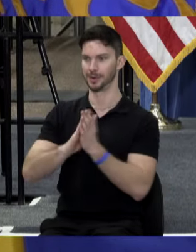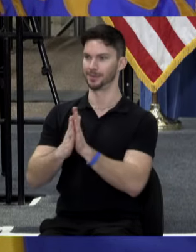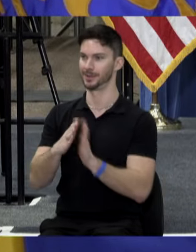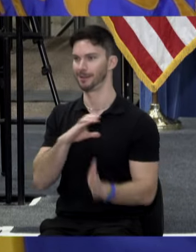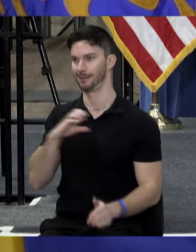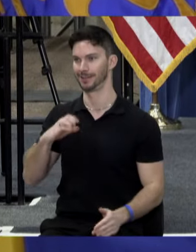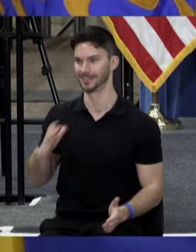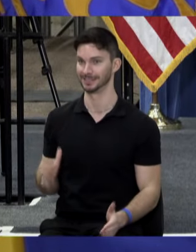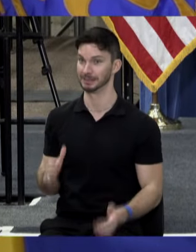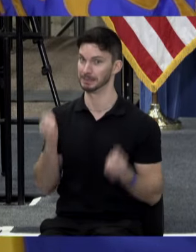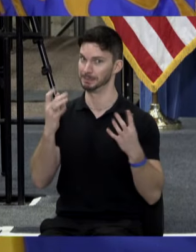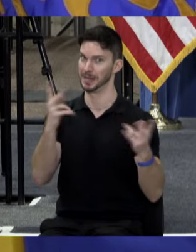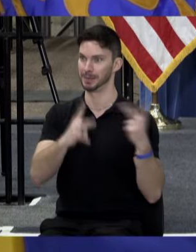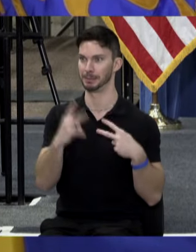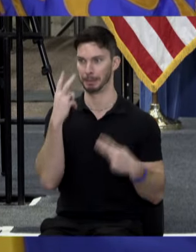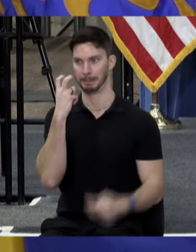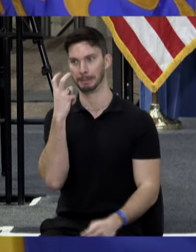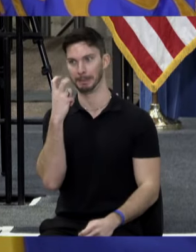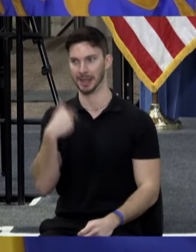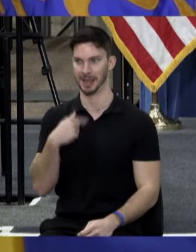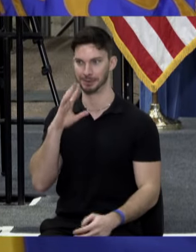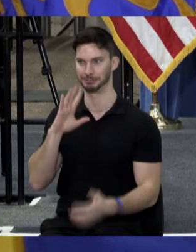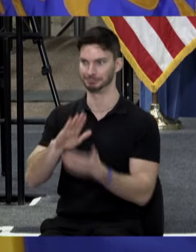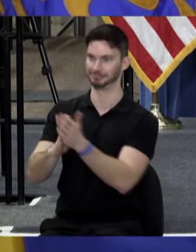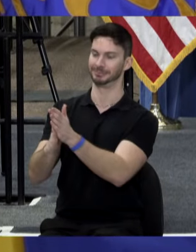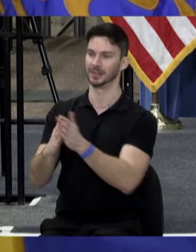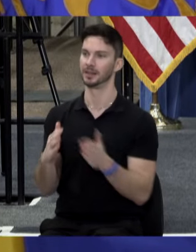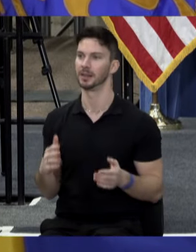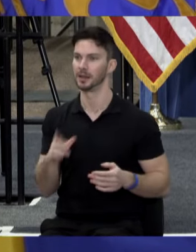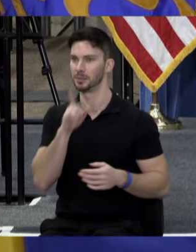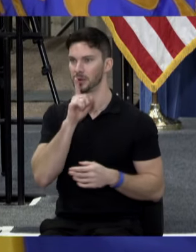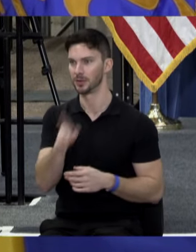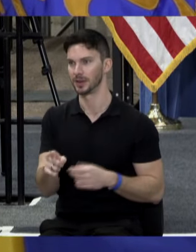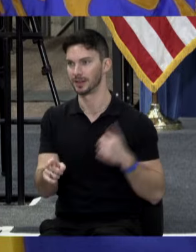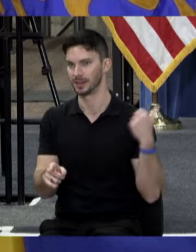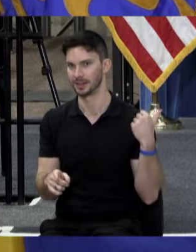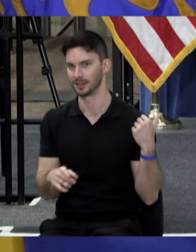But I guarantee you, this corporal never thought he'd be chairman of the VA either.